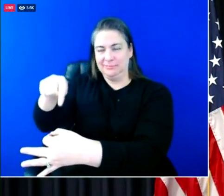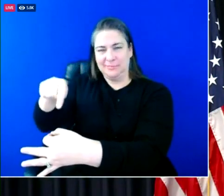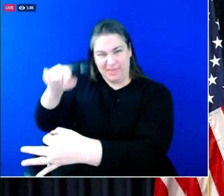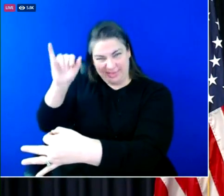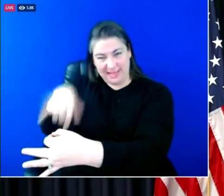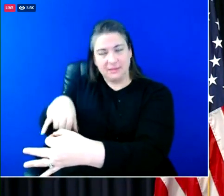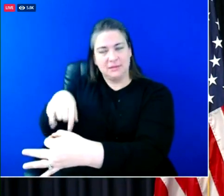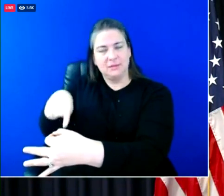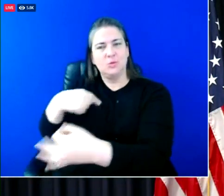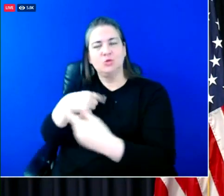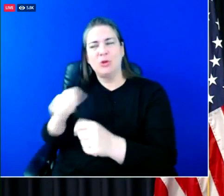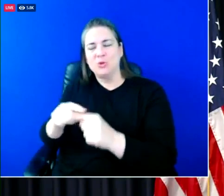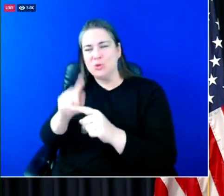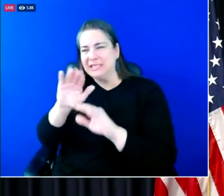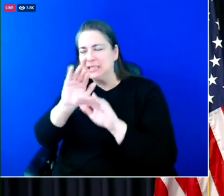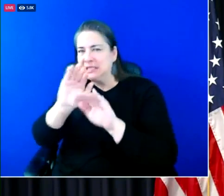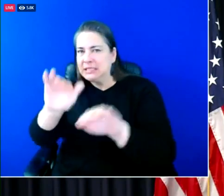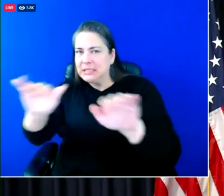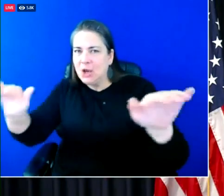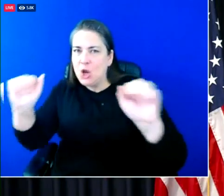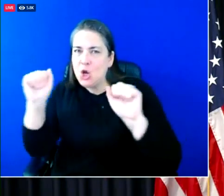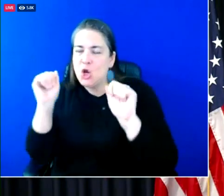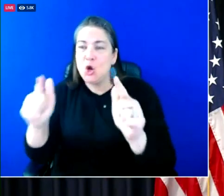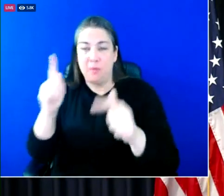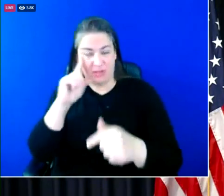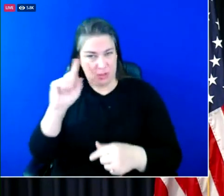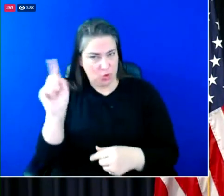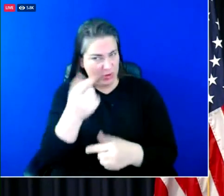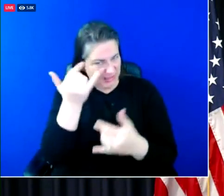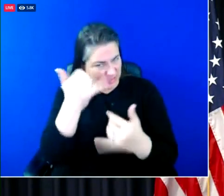because everyone still has a spot. We need to make sure that they know about